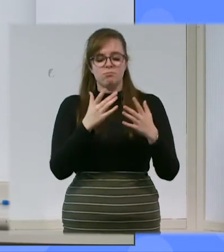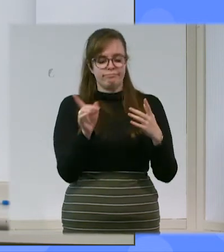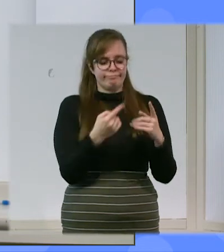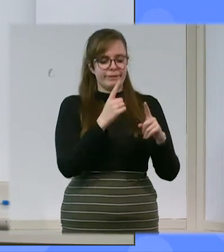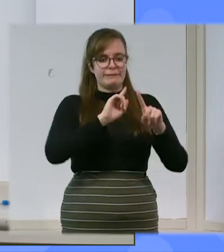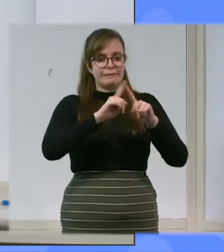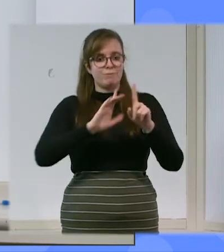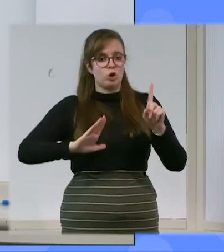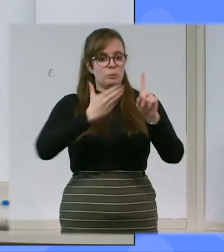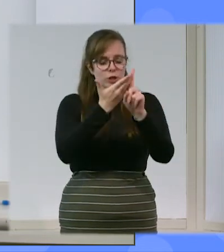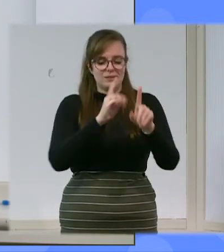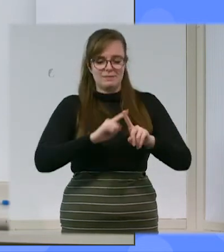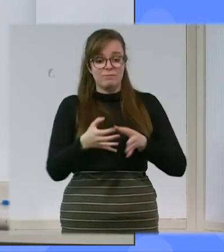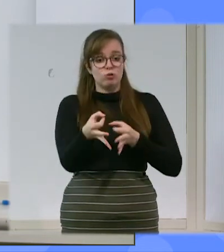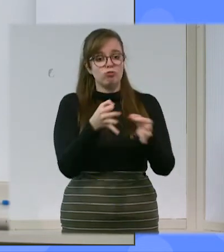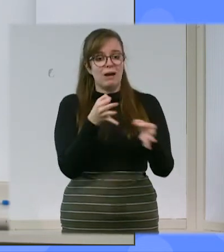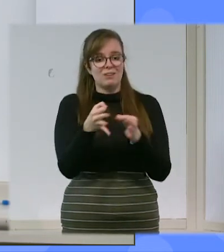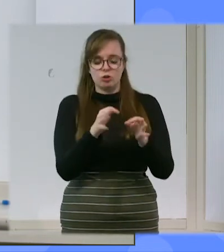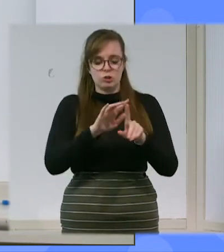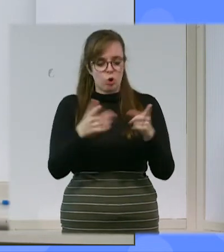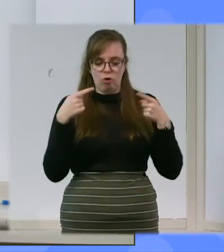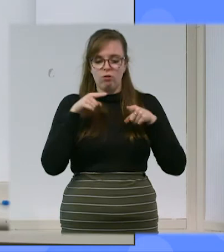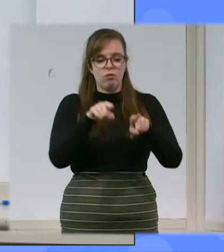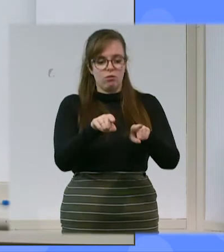strategies that are not aligned and therefore people driving to their own